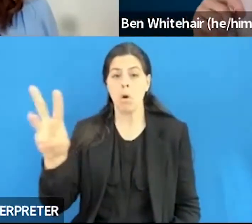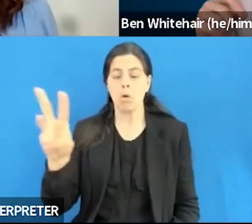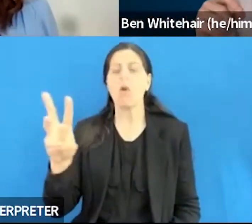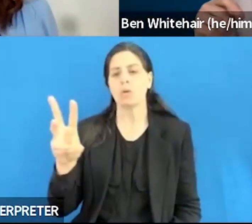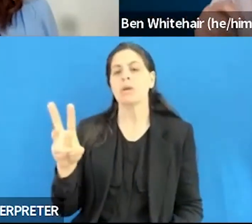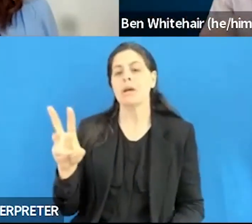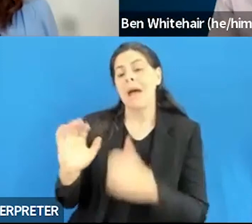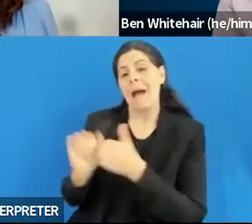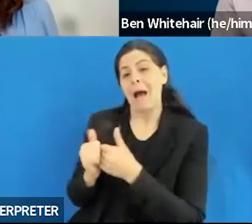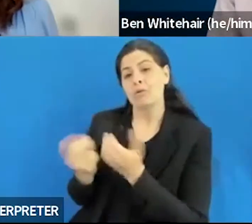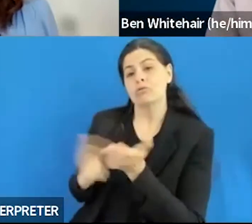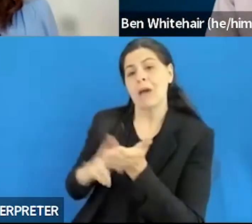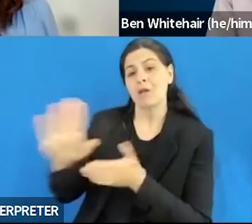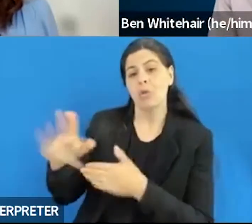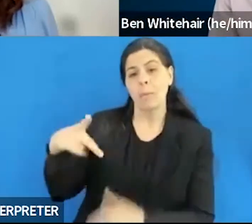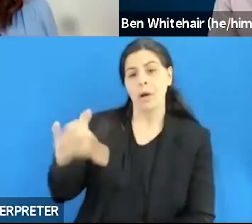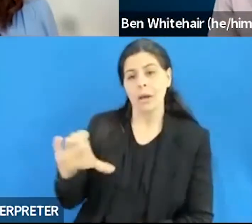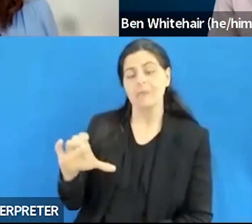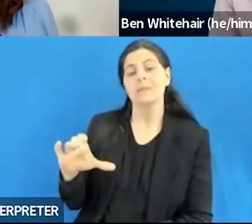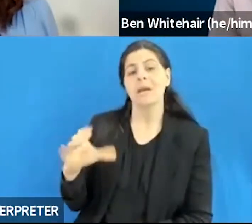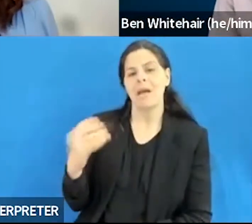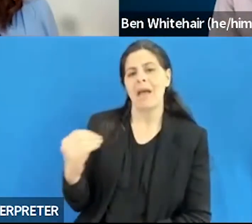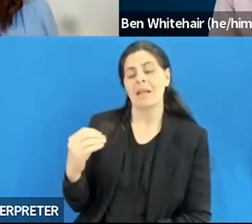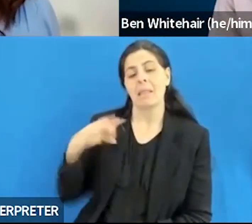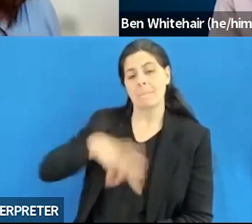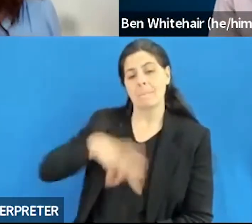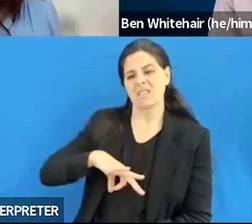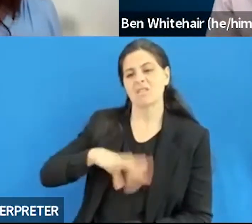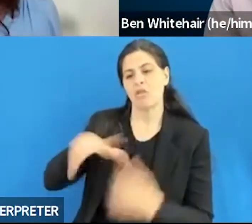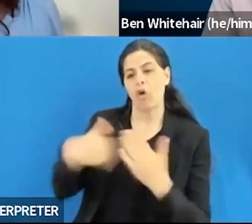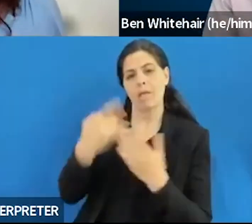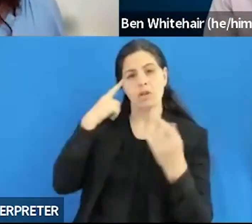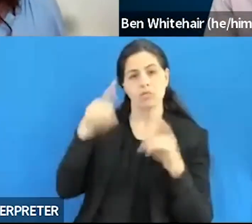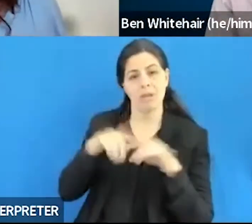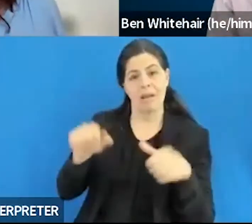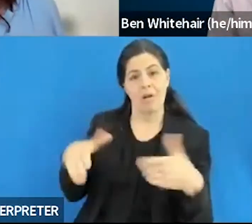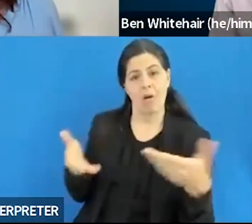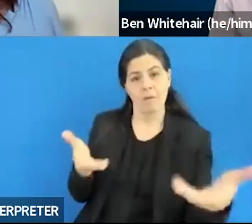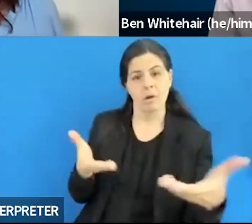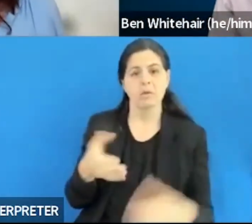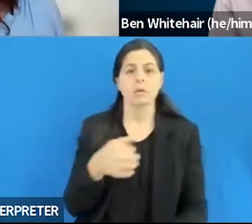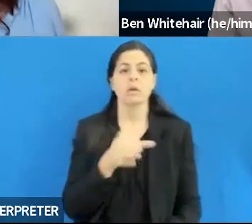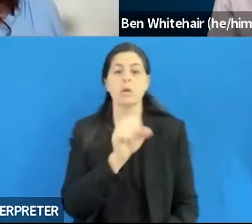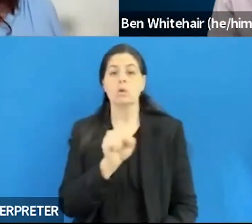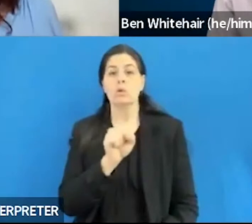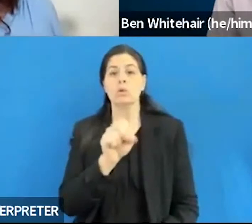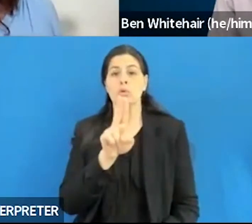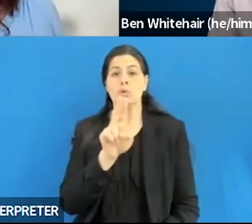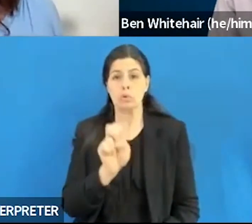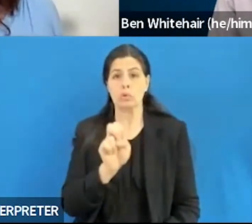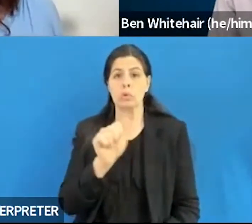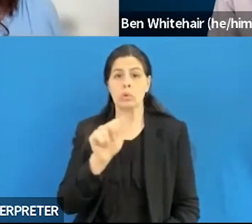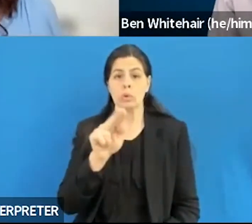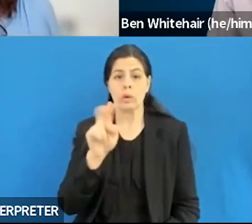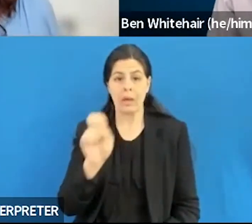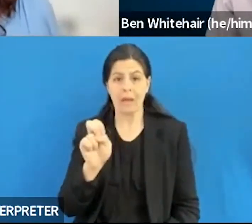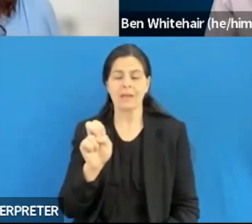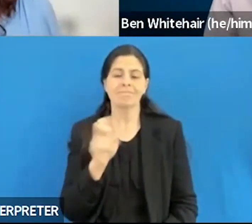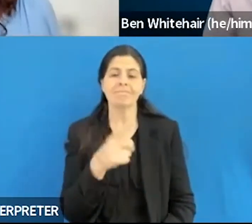and the benefits that these agreements have to offer. Sue-Anne Morrow is national director of SAG-AFTRA's podcast department